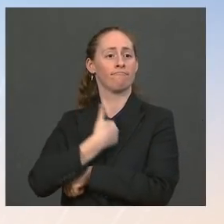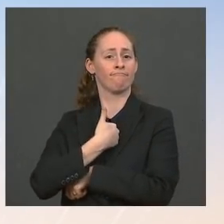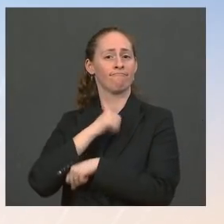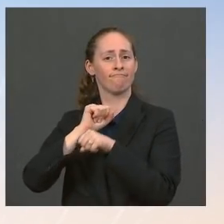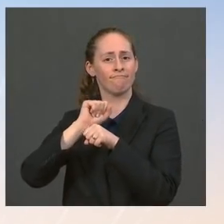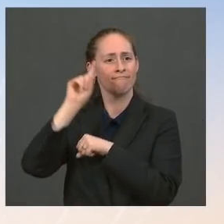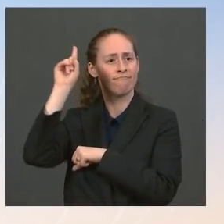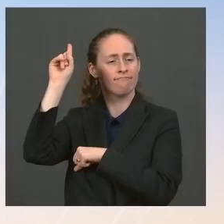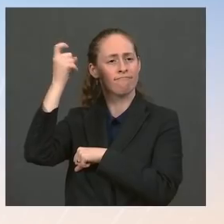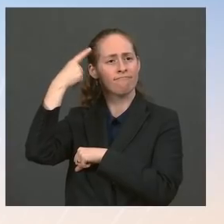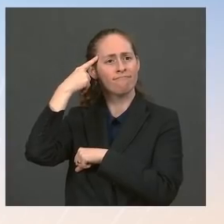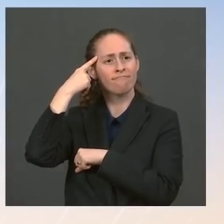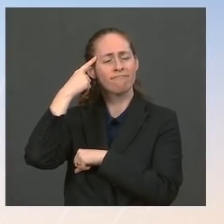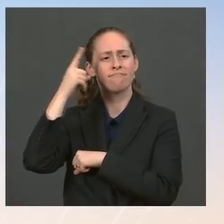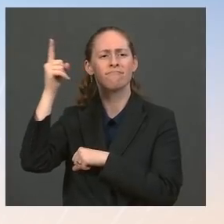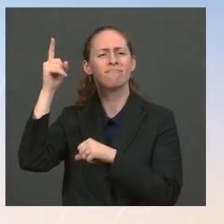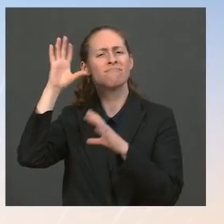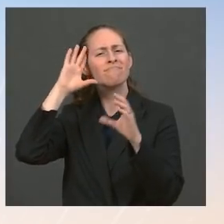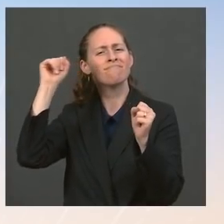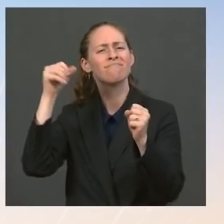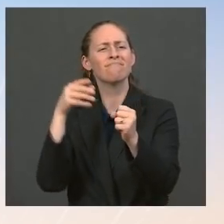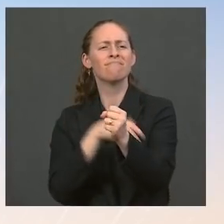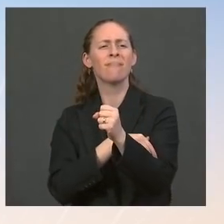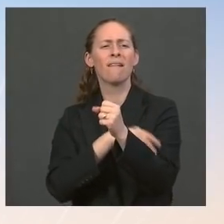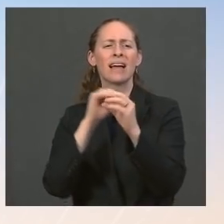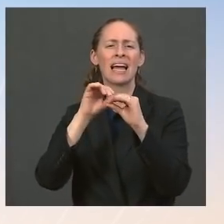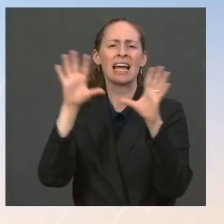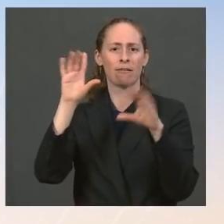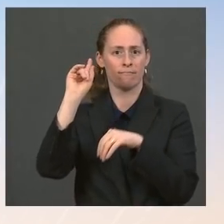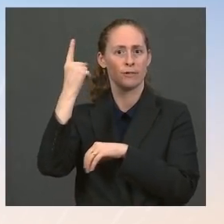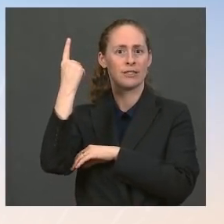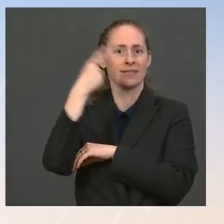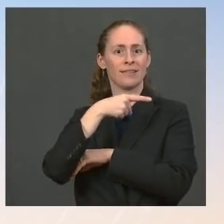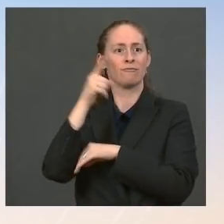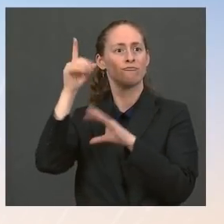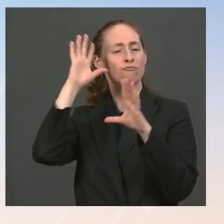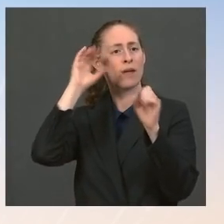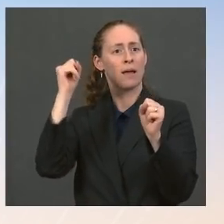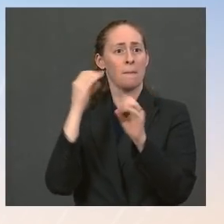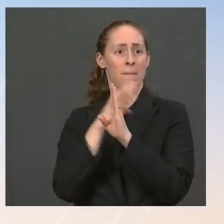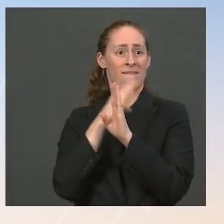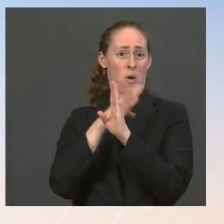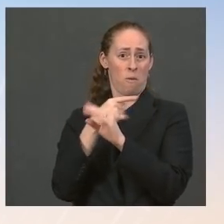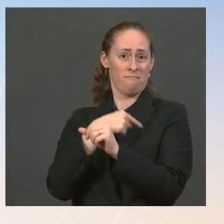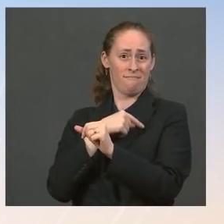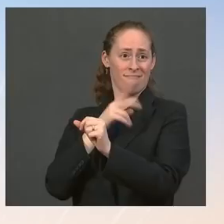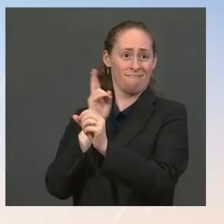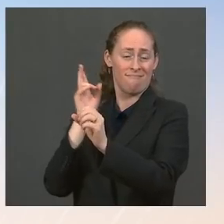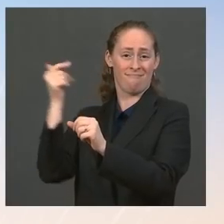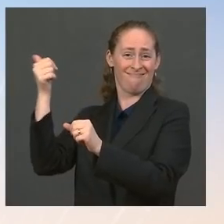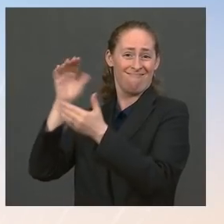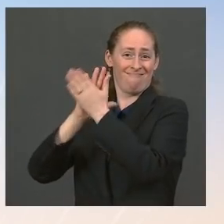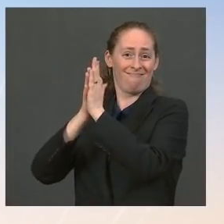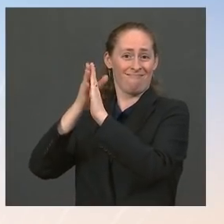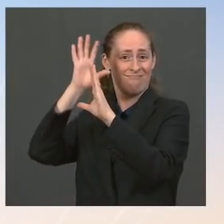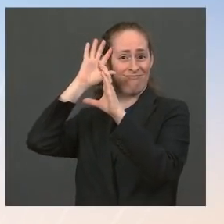about this from day one and before he assumed office. First and foremost, and most fundamentally and foundationally,